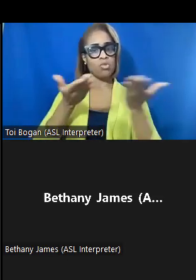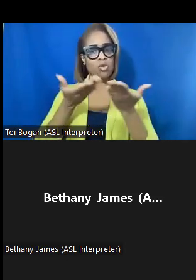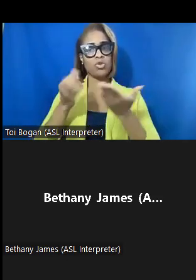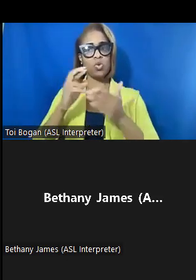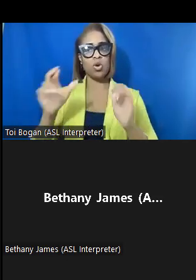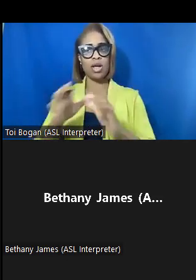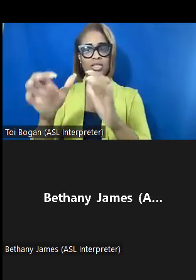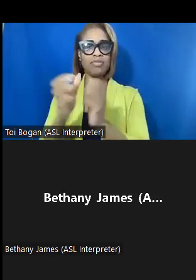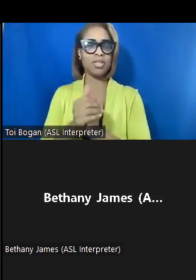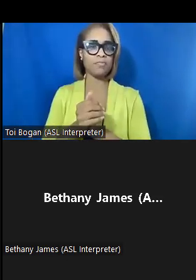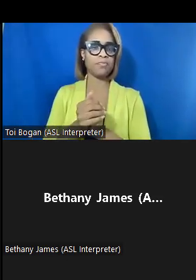And an interactive process.